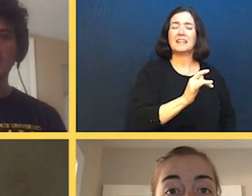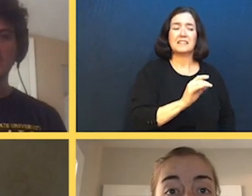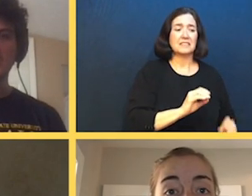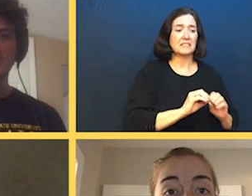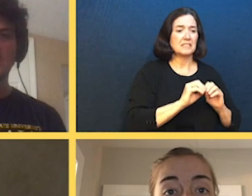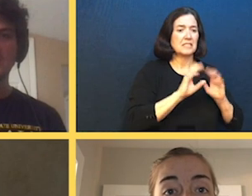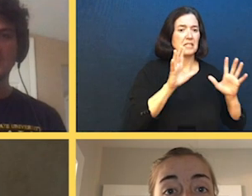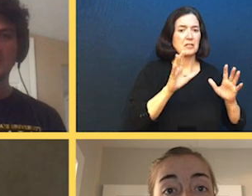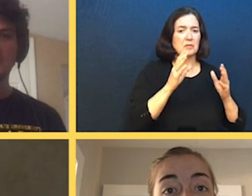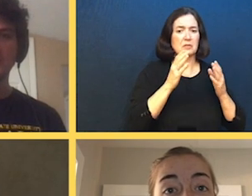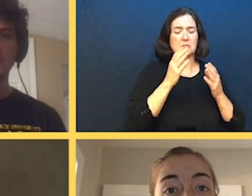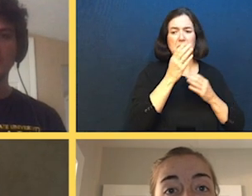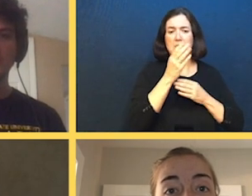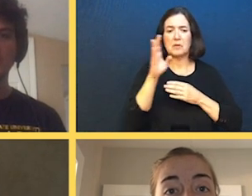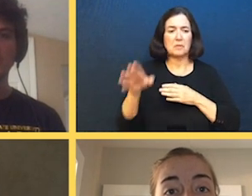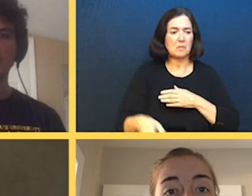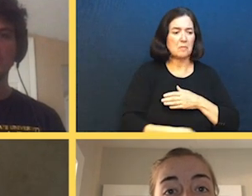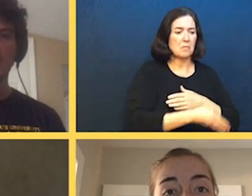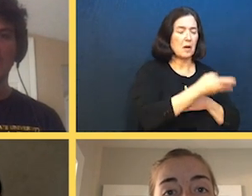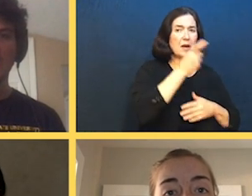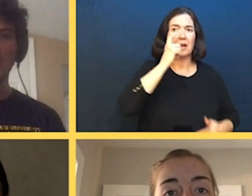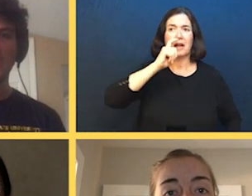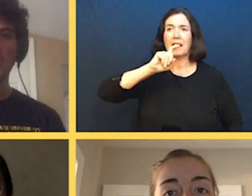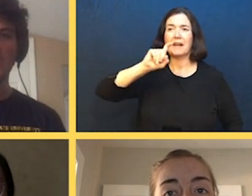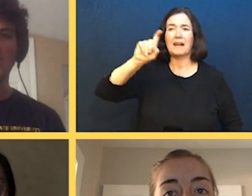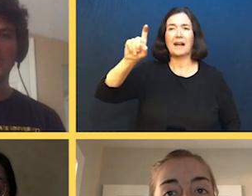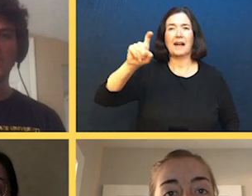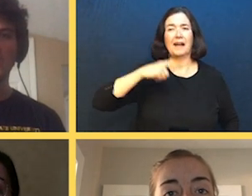Clear blue morning.